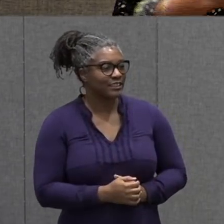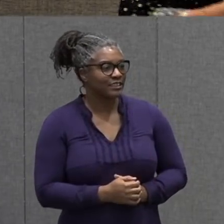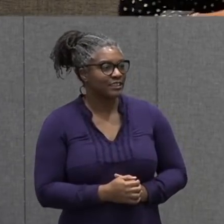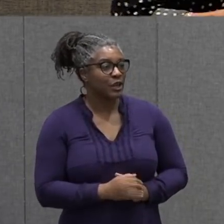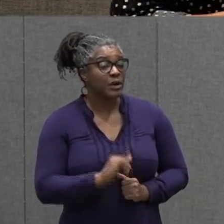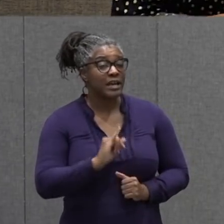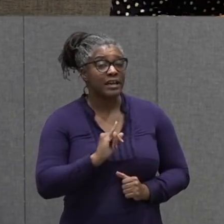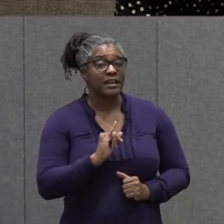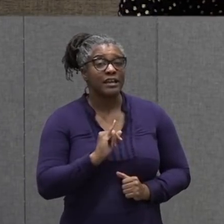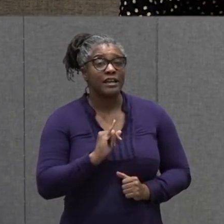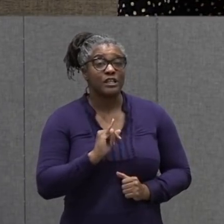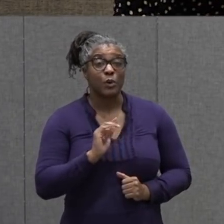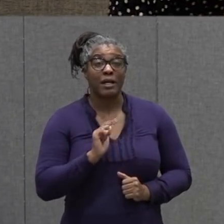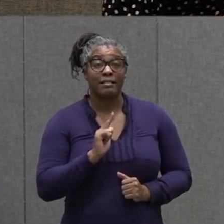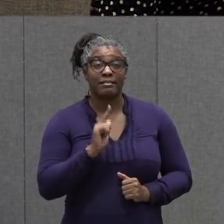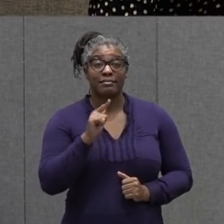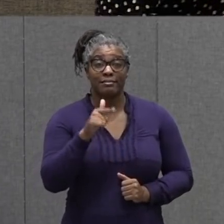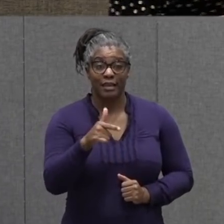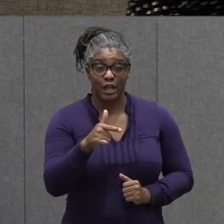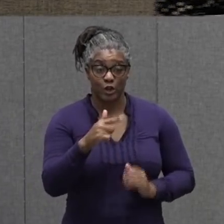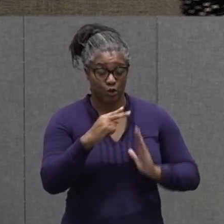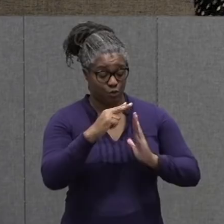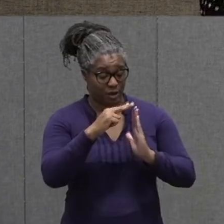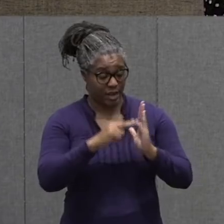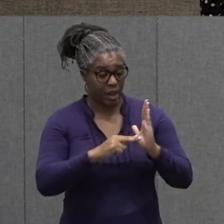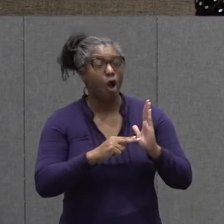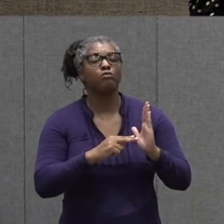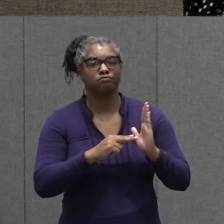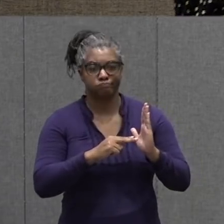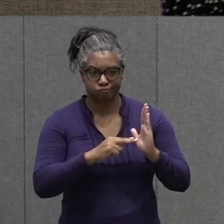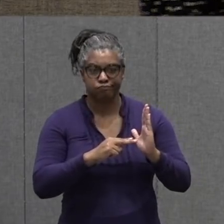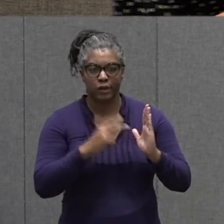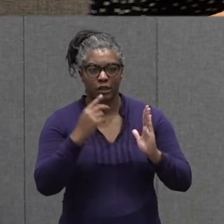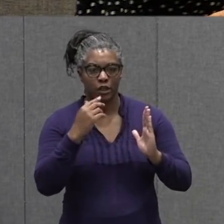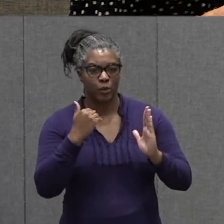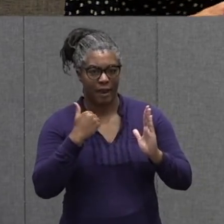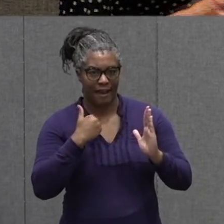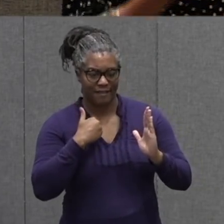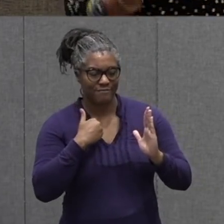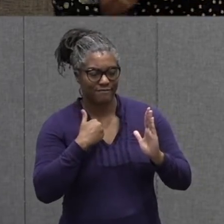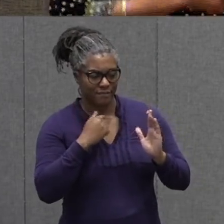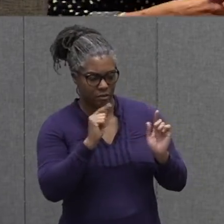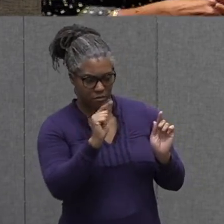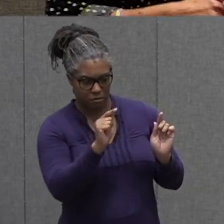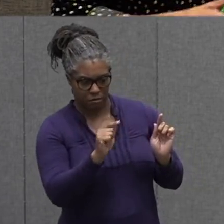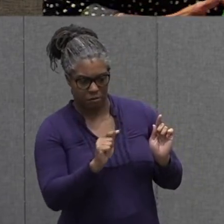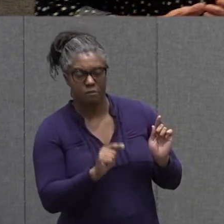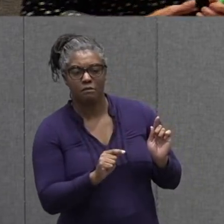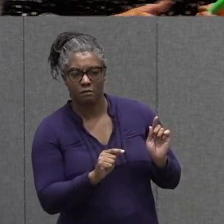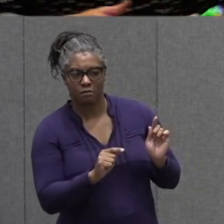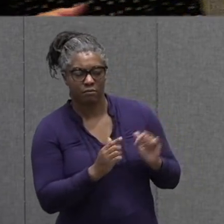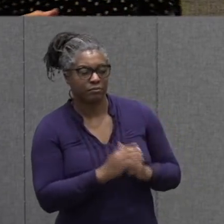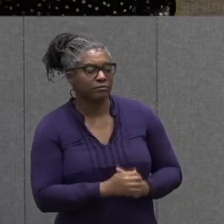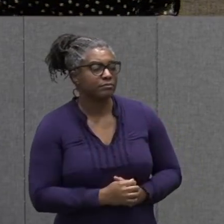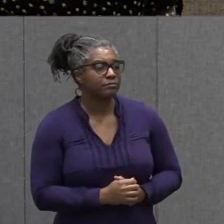once you read it a little closer. All right, let's go back and read it for the second time